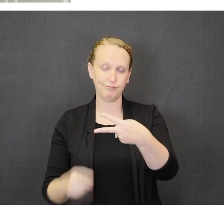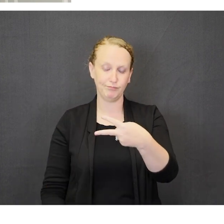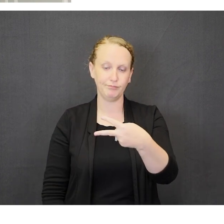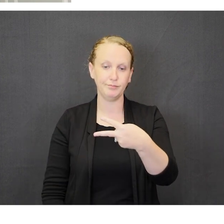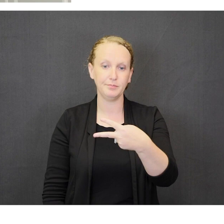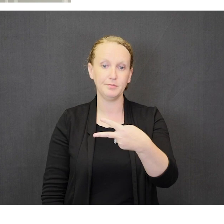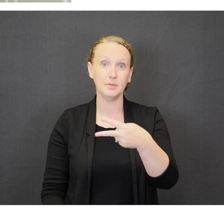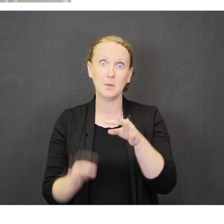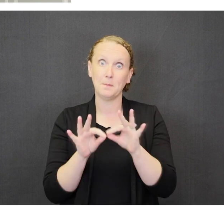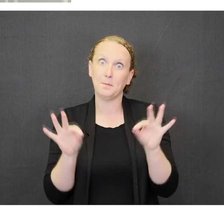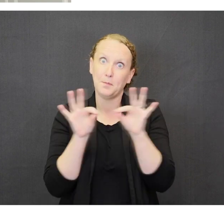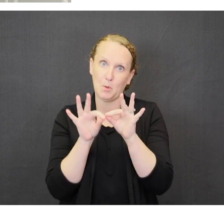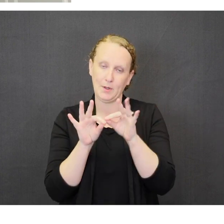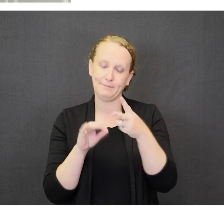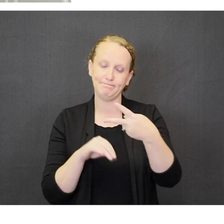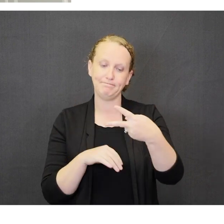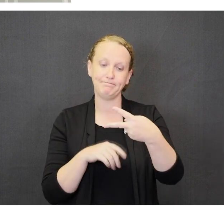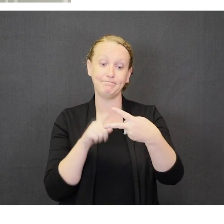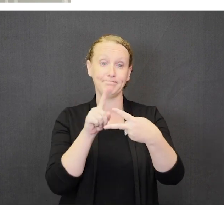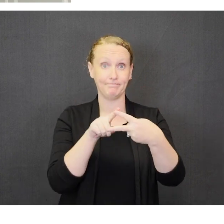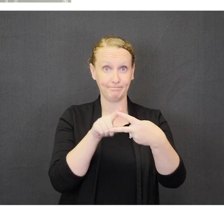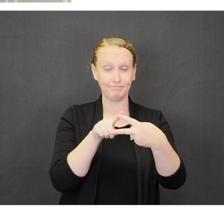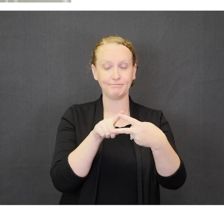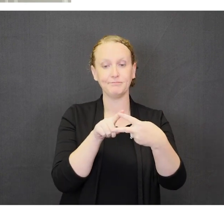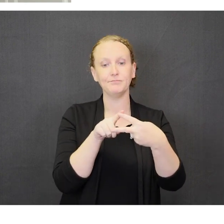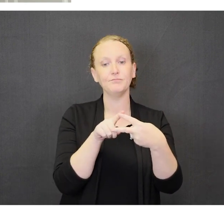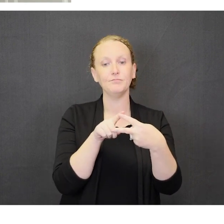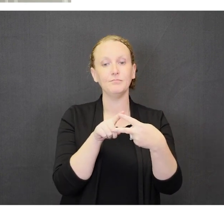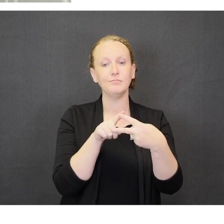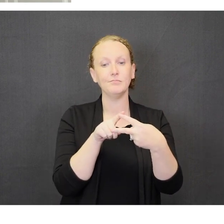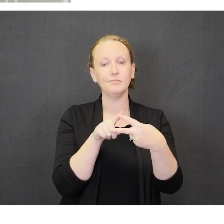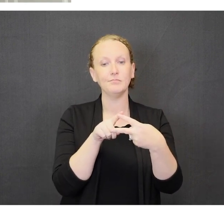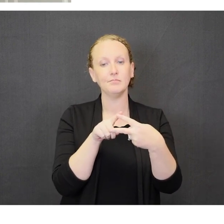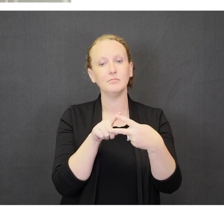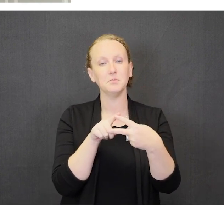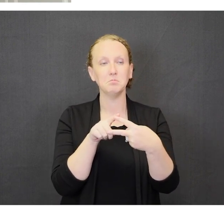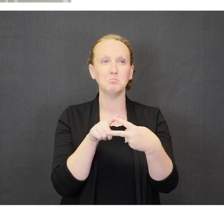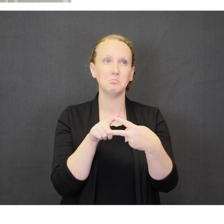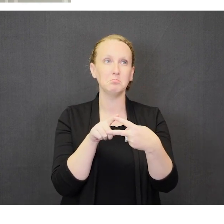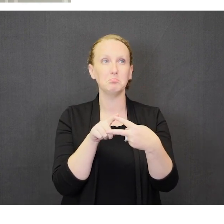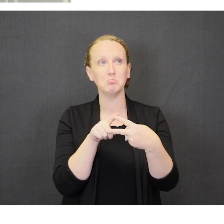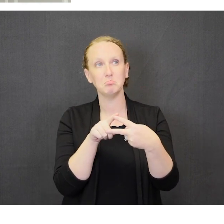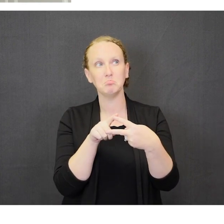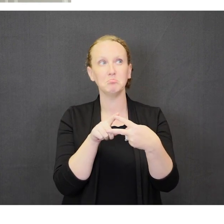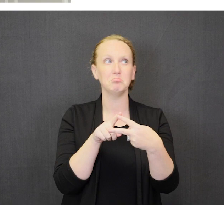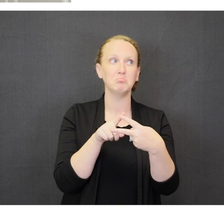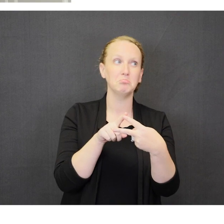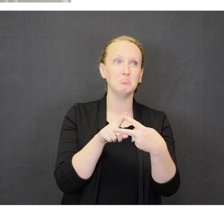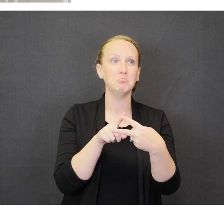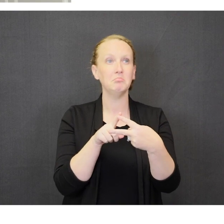important and the first one may seem